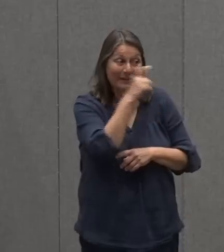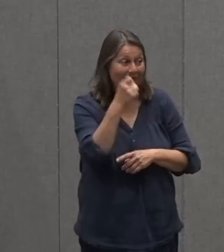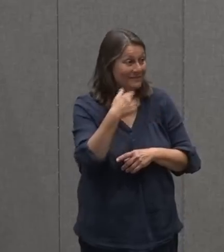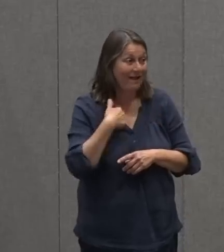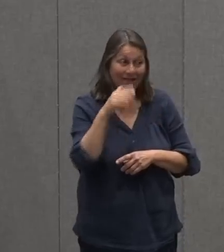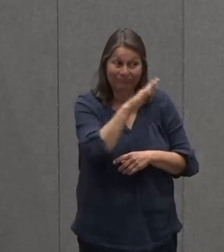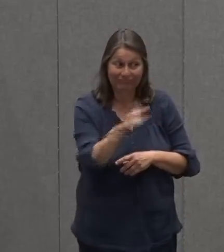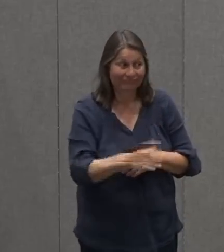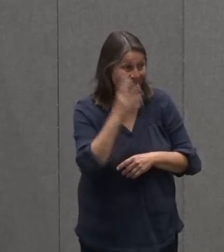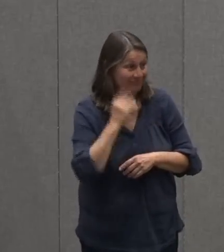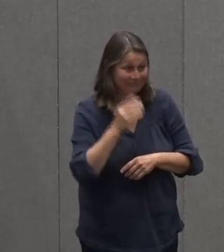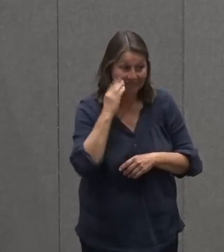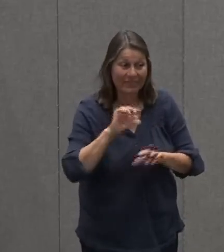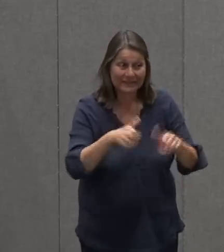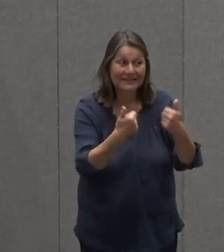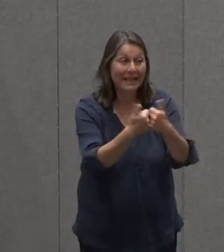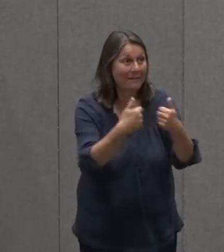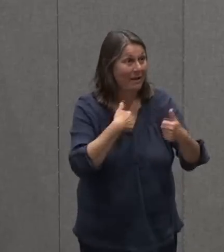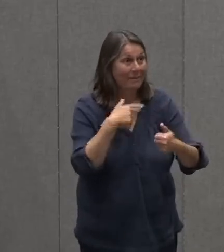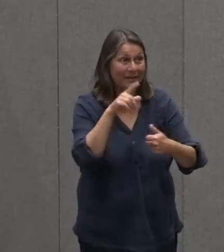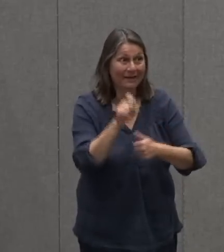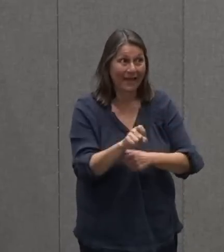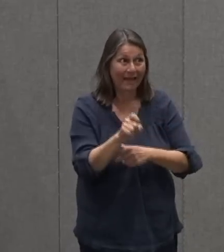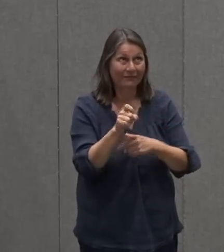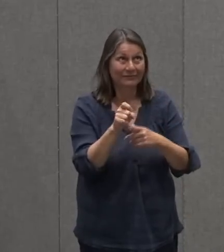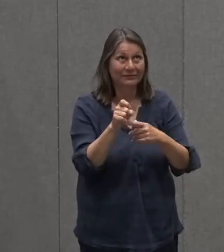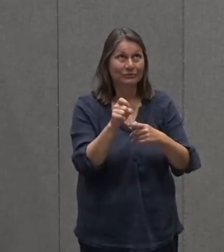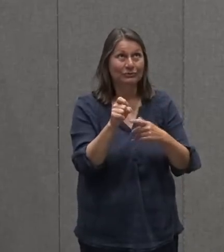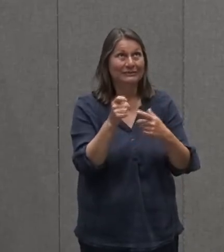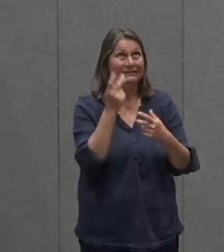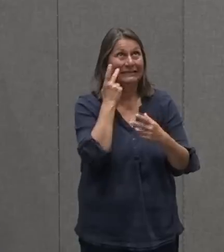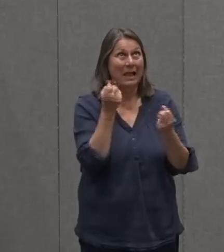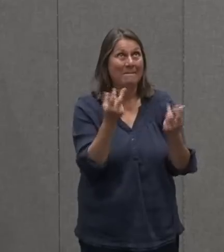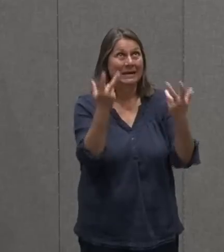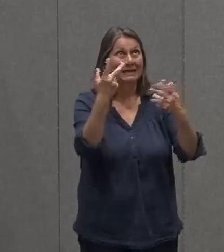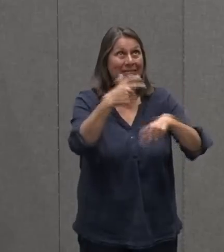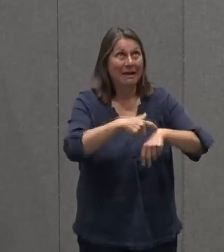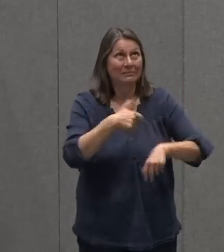and so I will have to see how many time I go, oops! And we have to start over again.